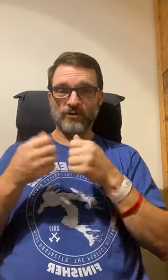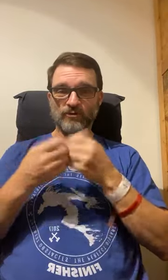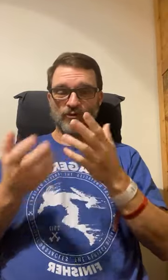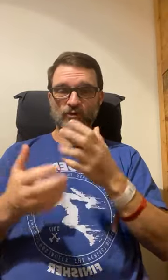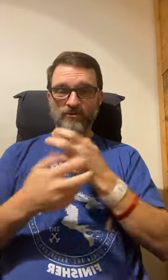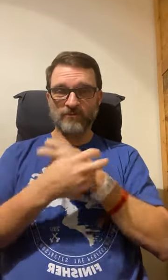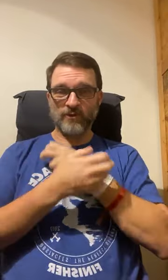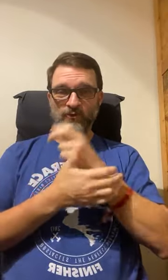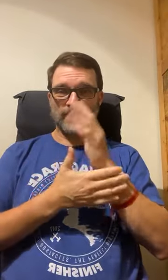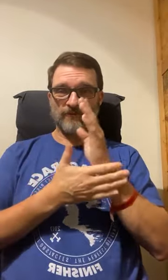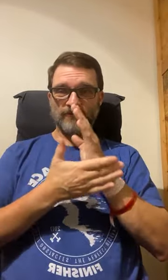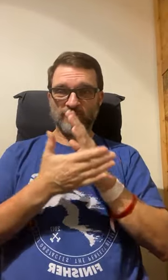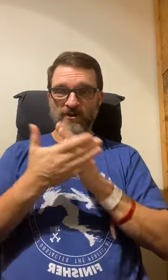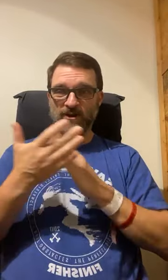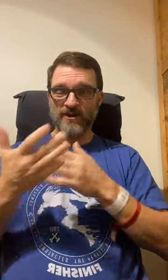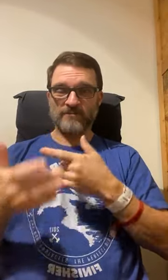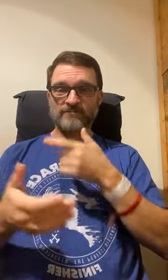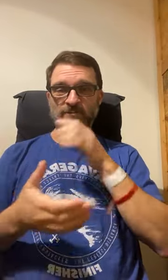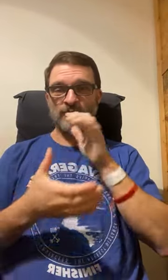That's what caused my bones to fracture